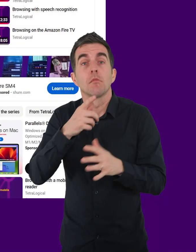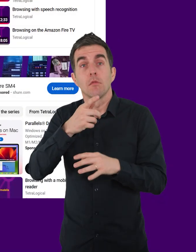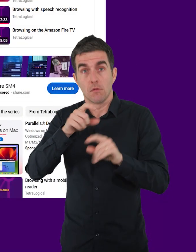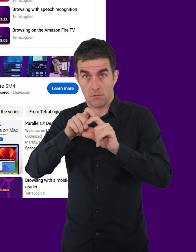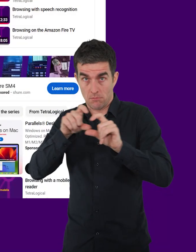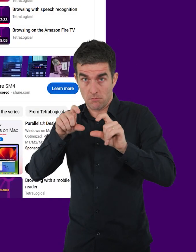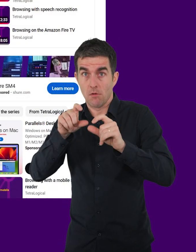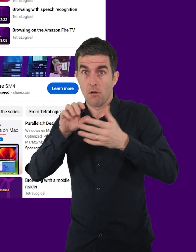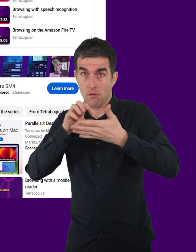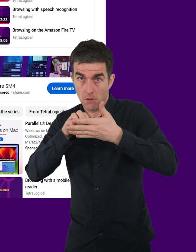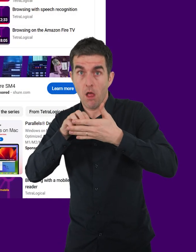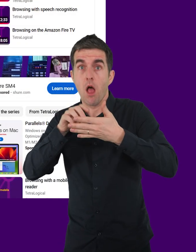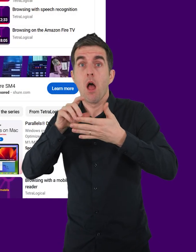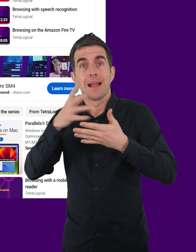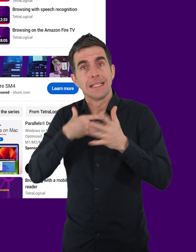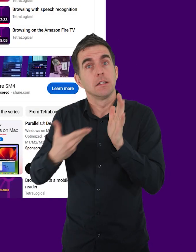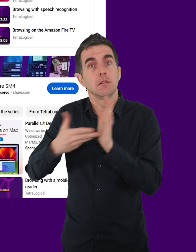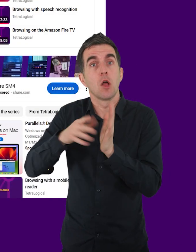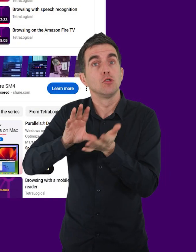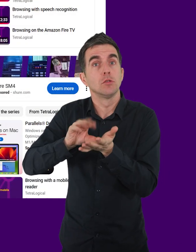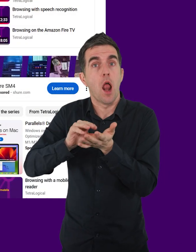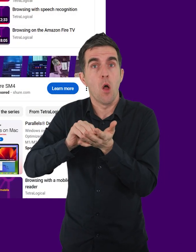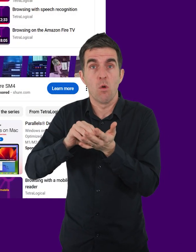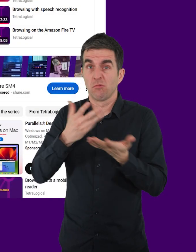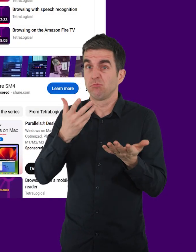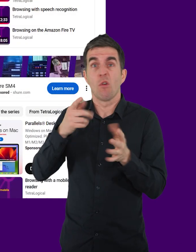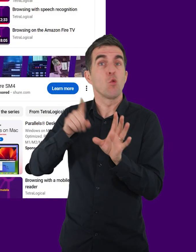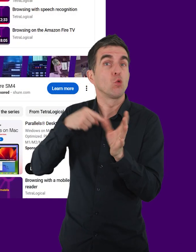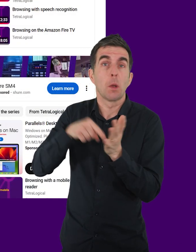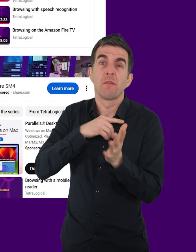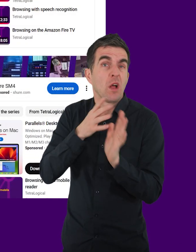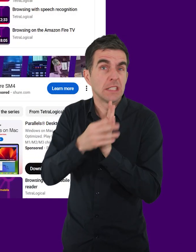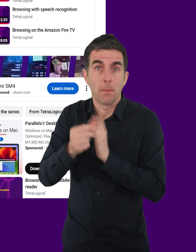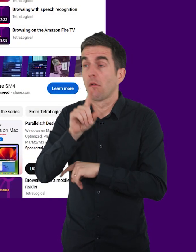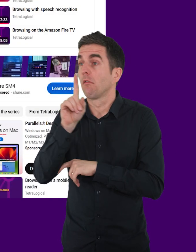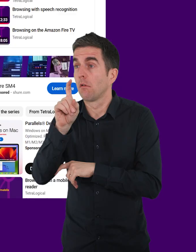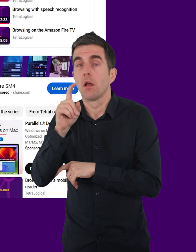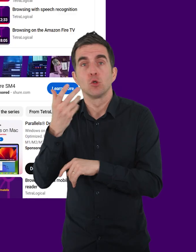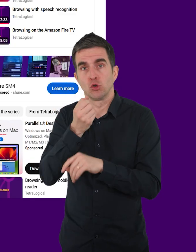Both an icon and the text "Download" are on a Download button on YouTube, for example.